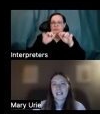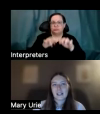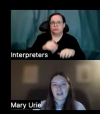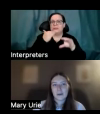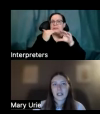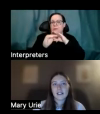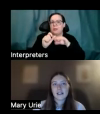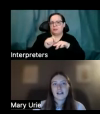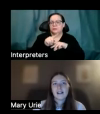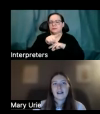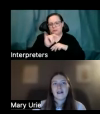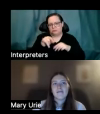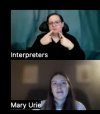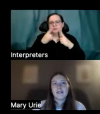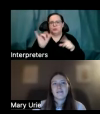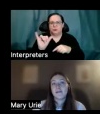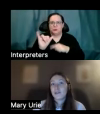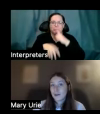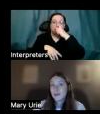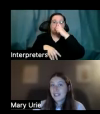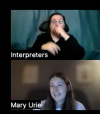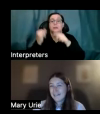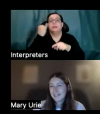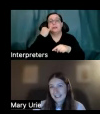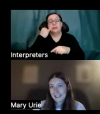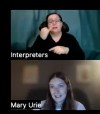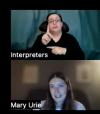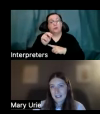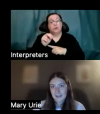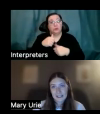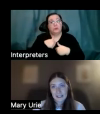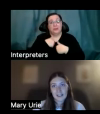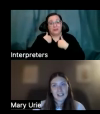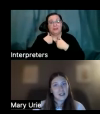that also works. If you do live in a legislators district and